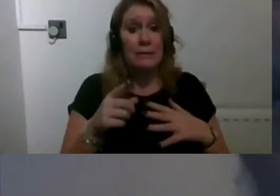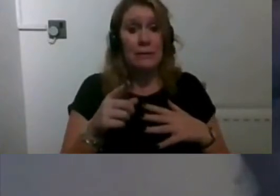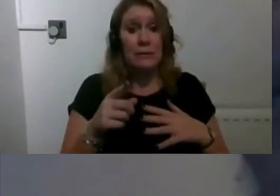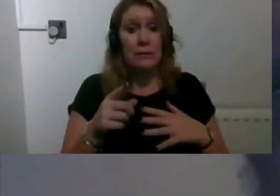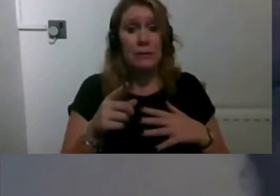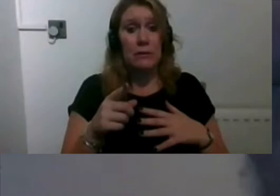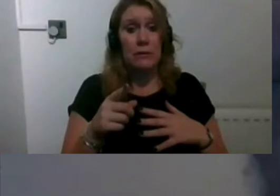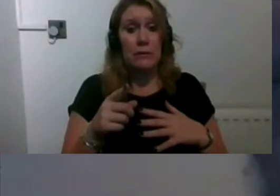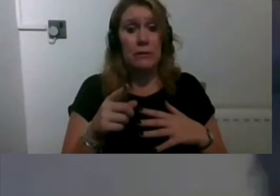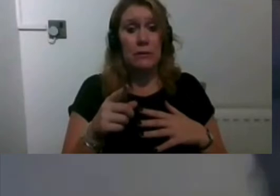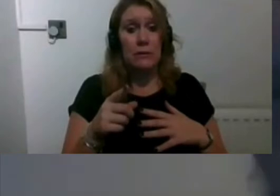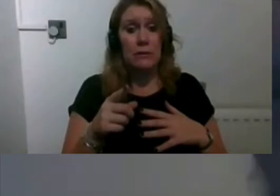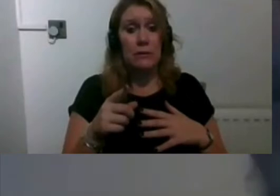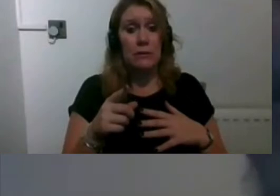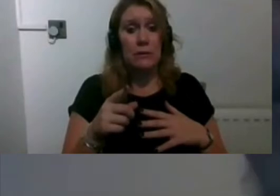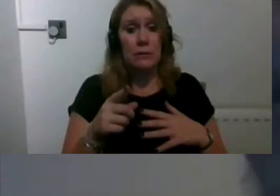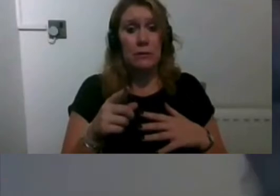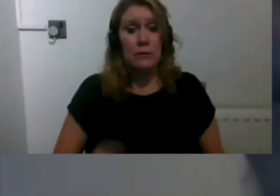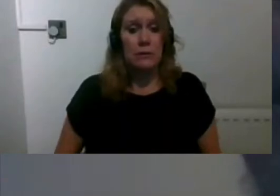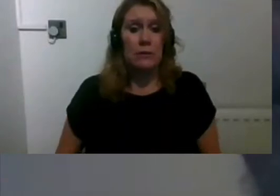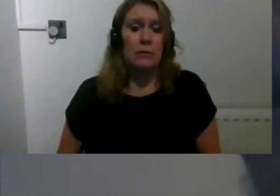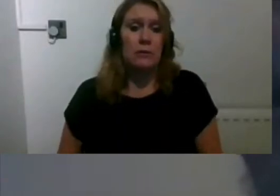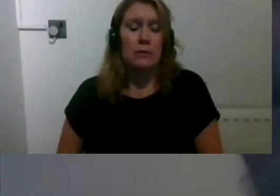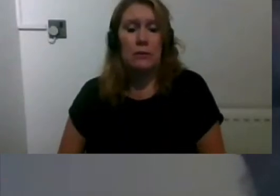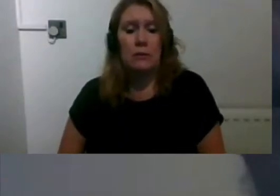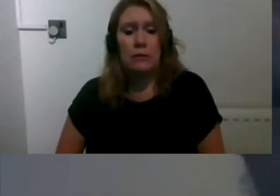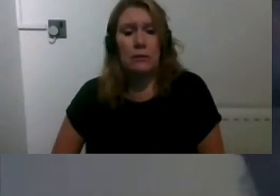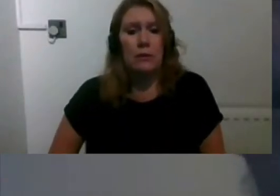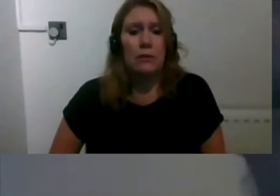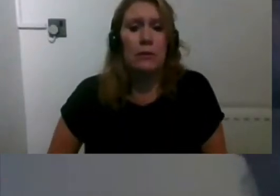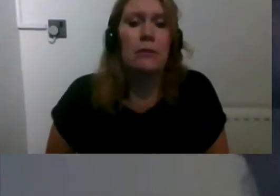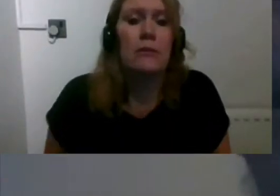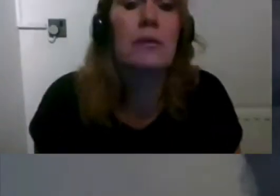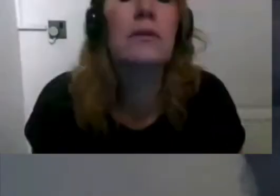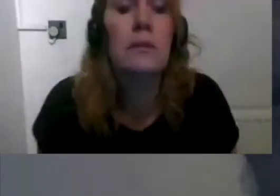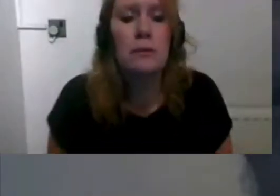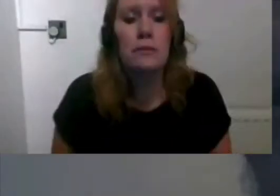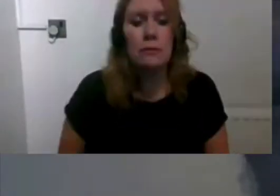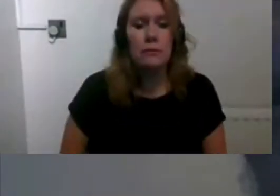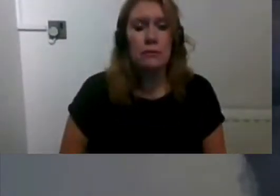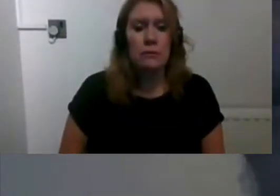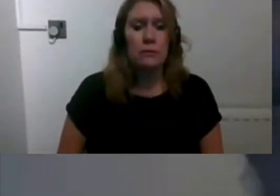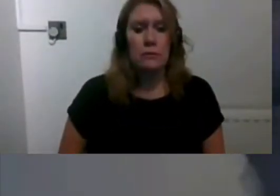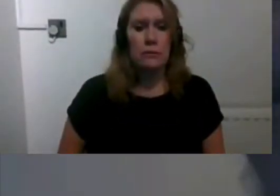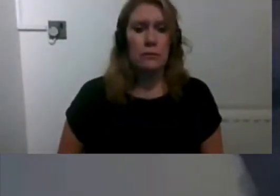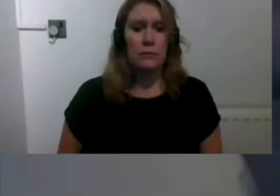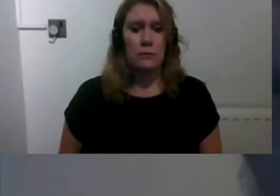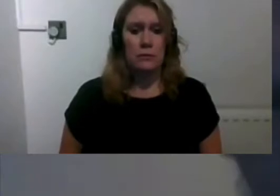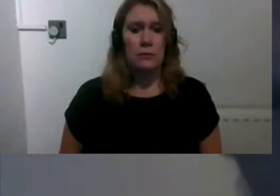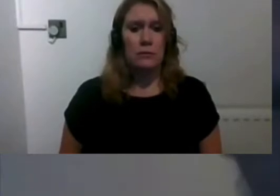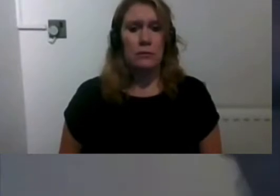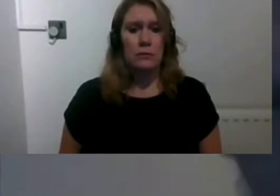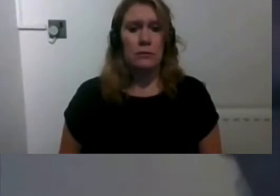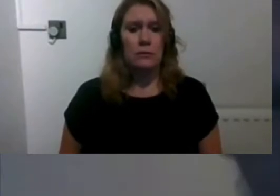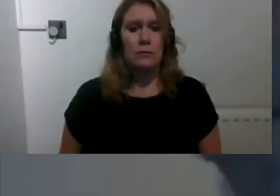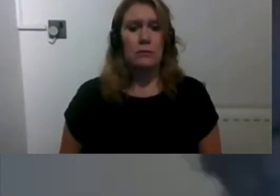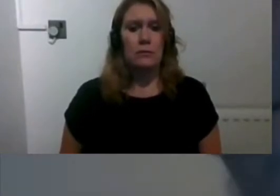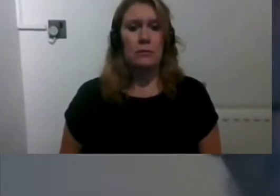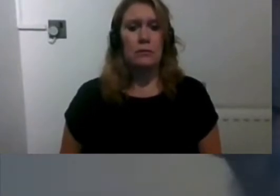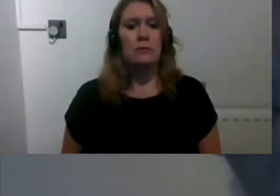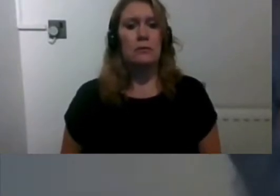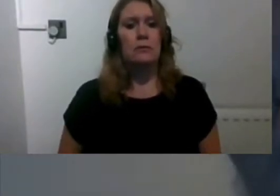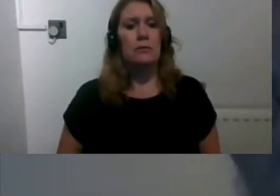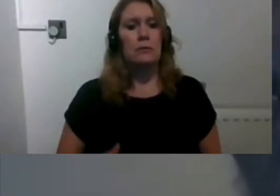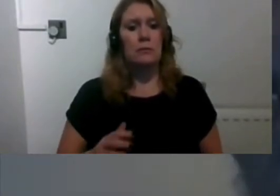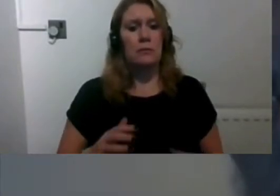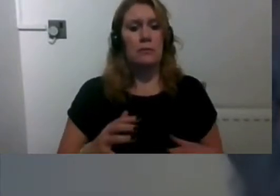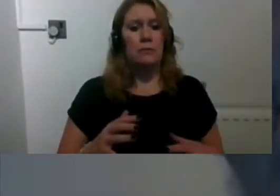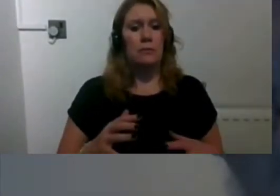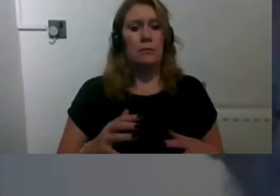of news online because on that day I heard